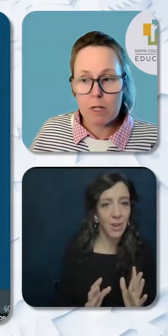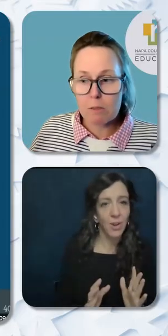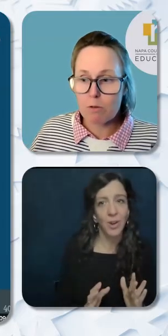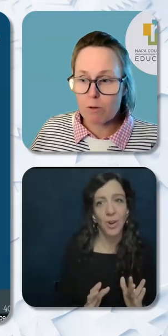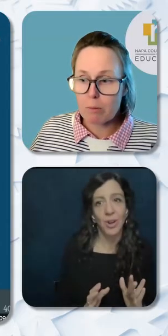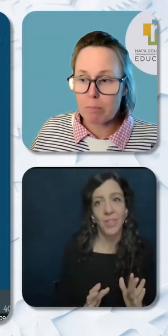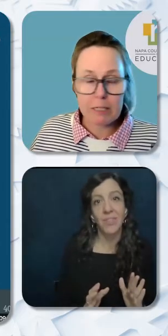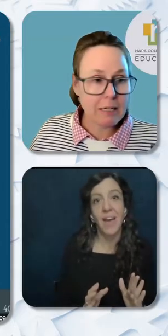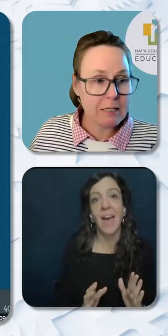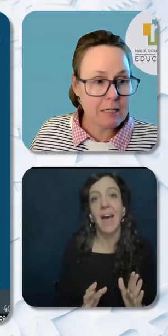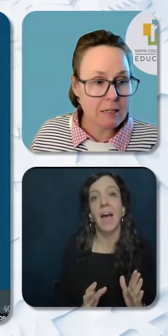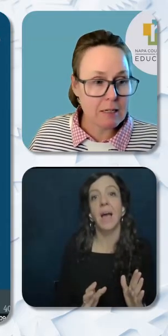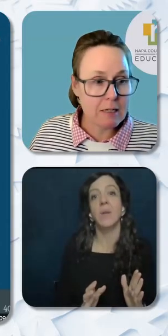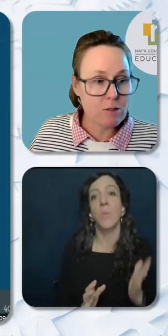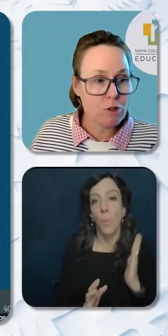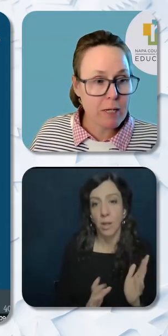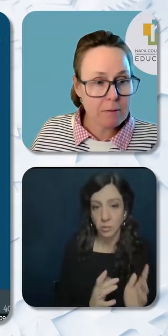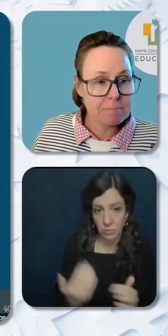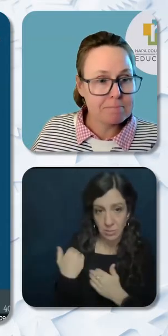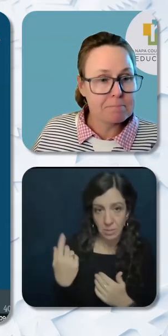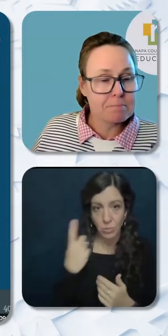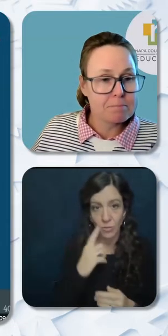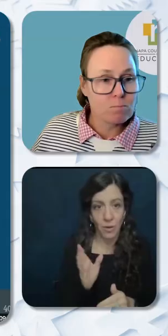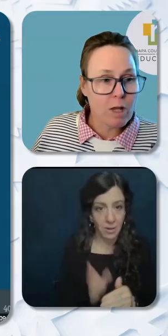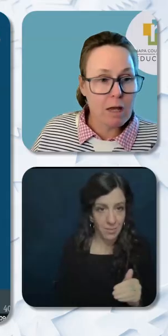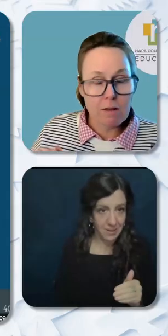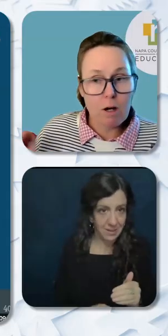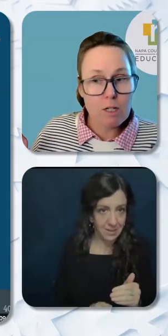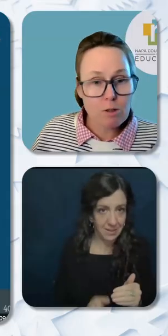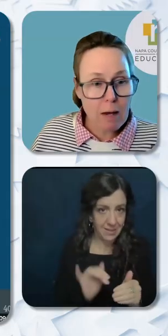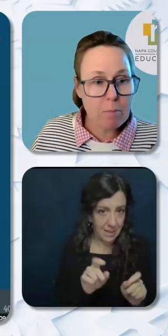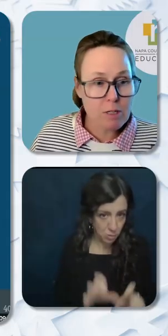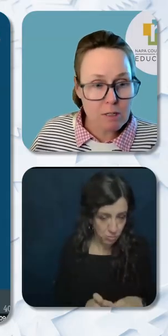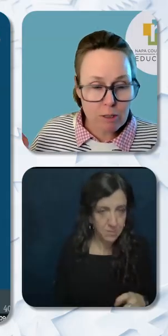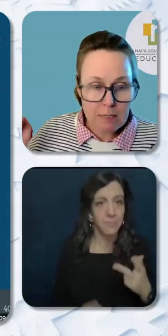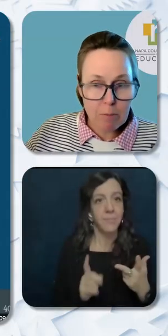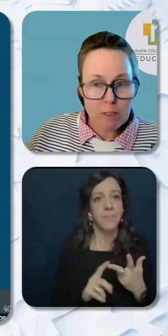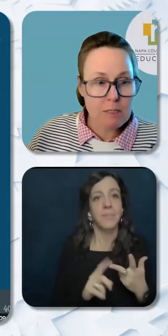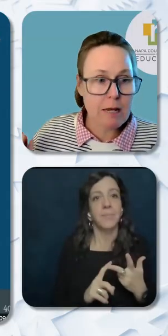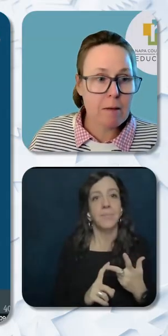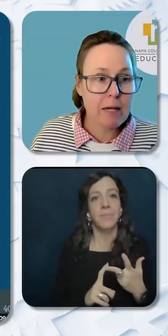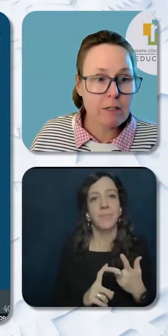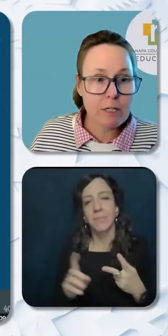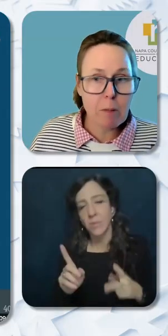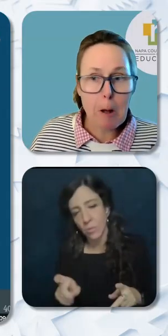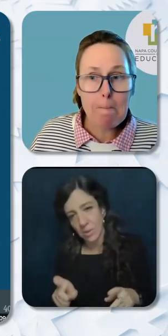Was responsible for completing the instrument. Also, that person… you need that person's name and their